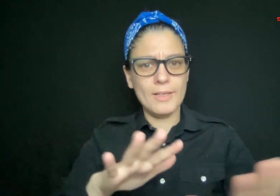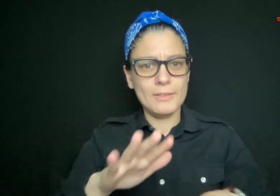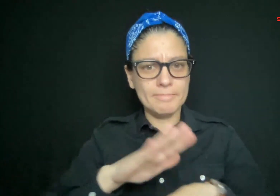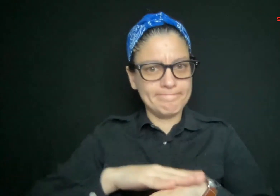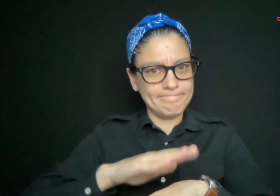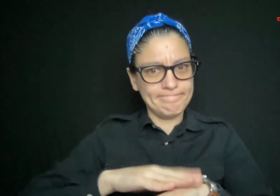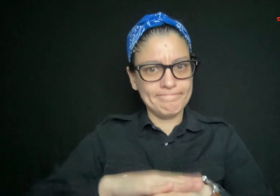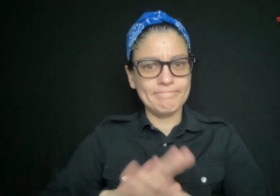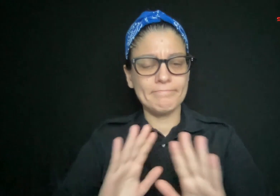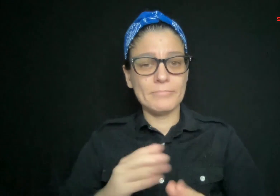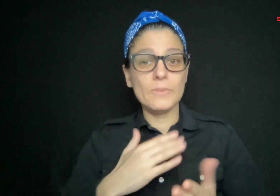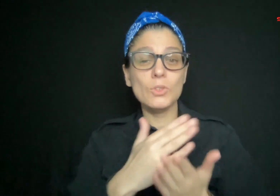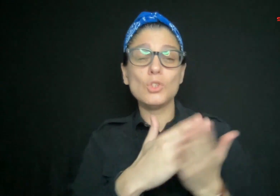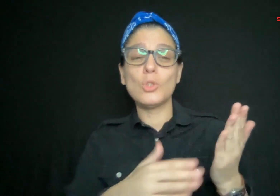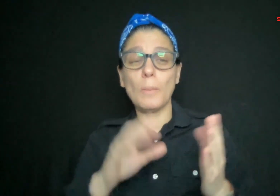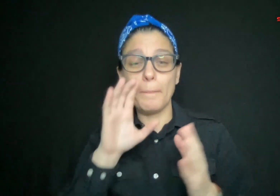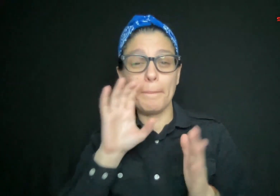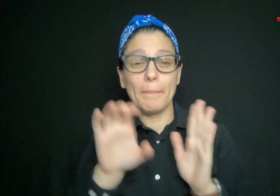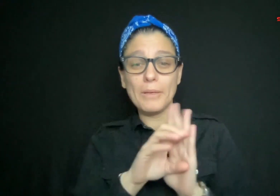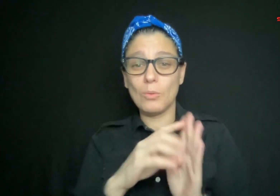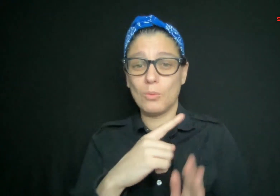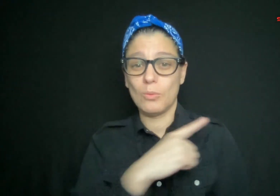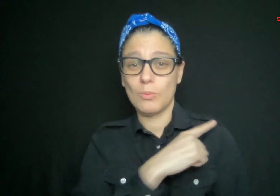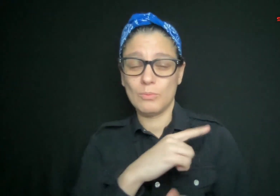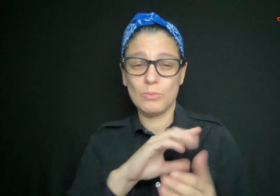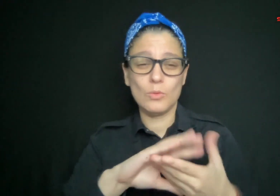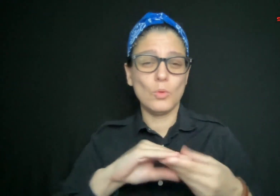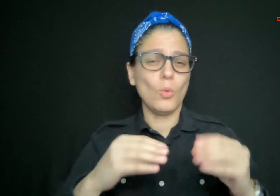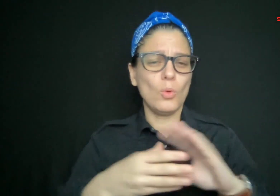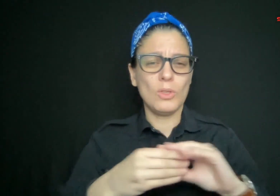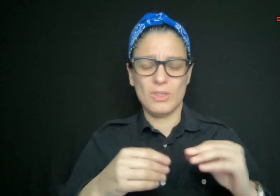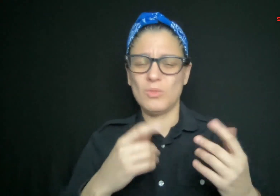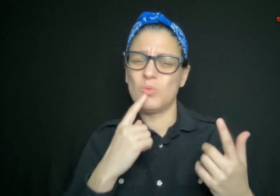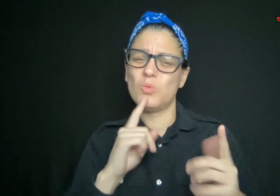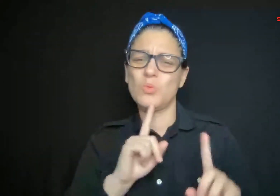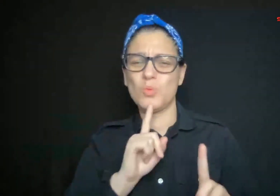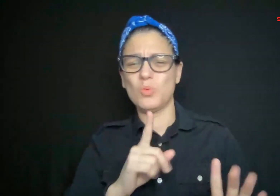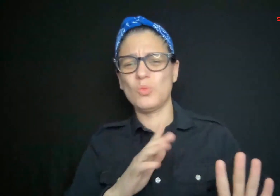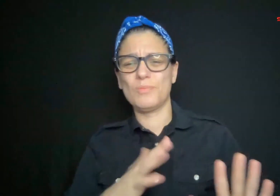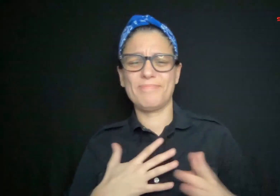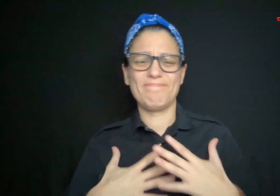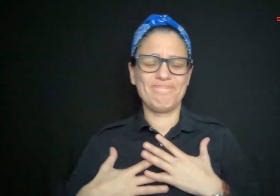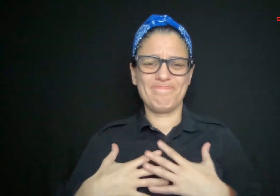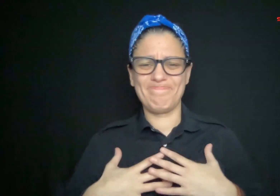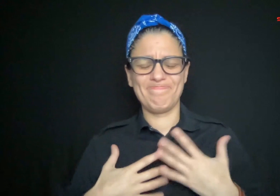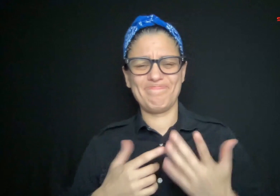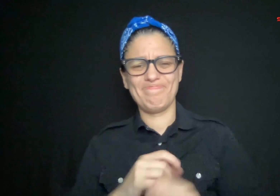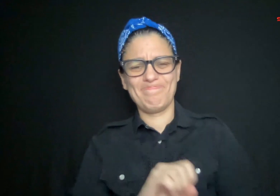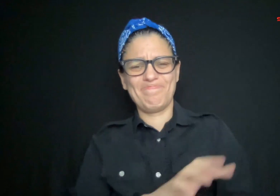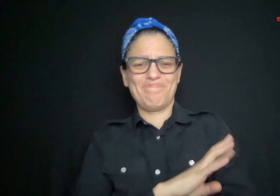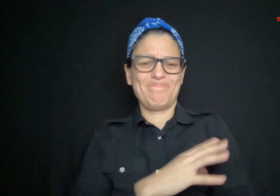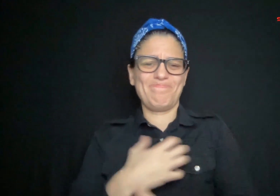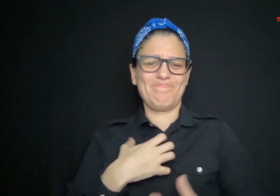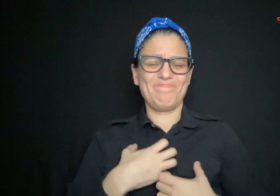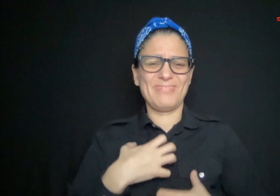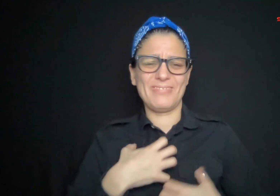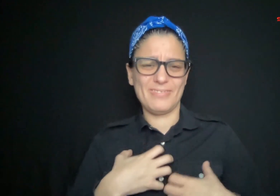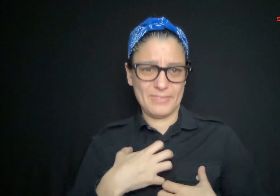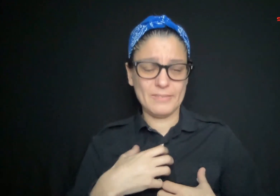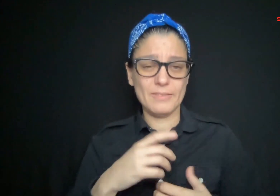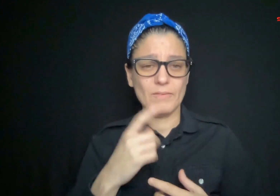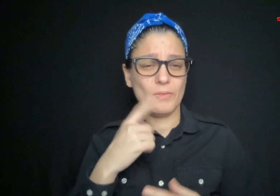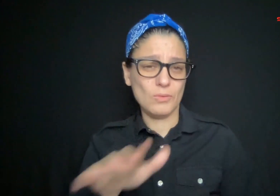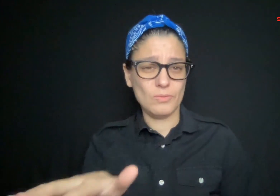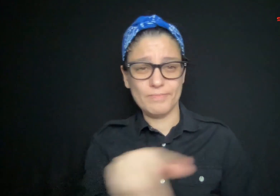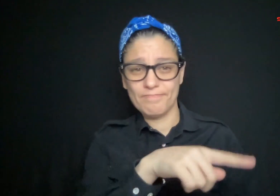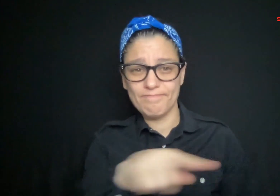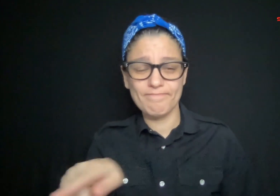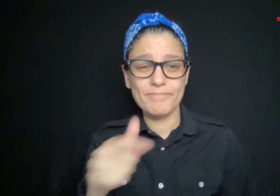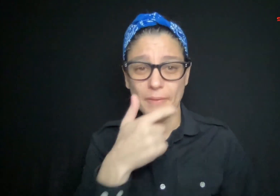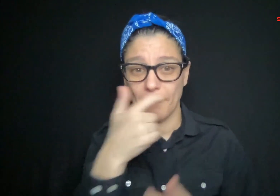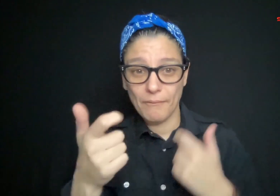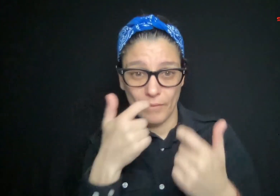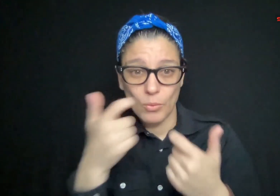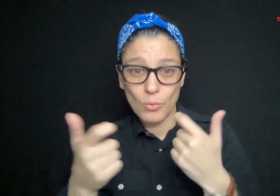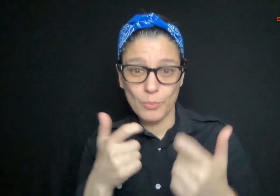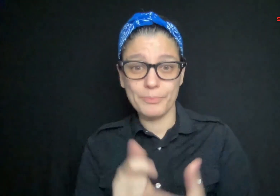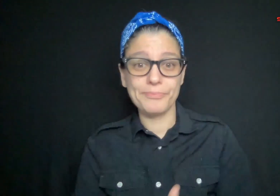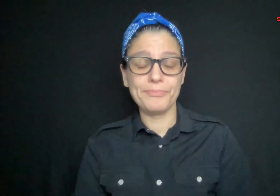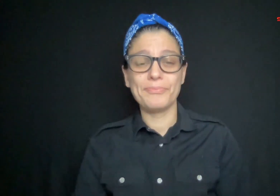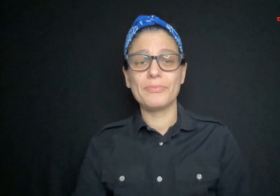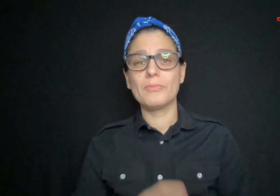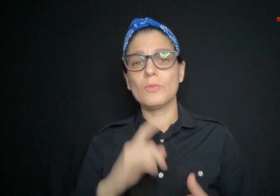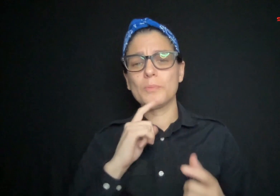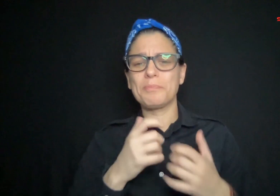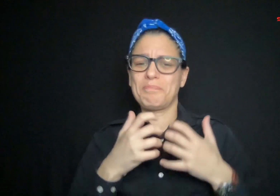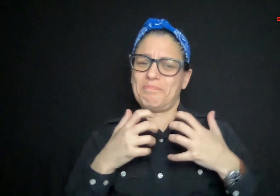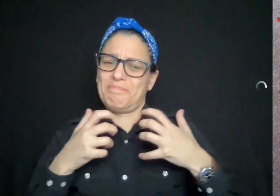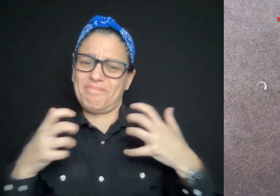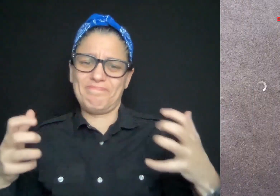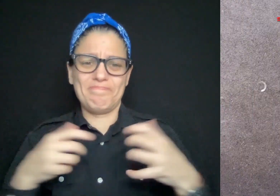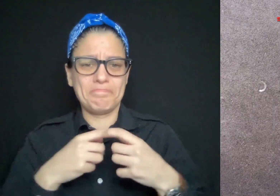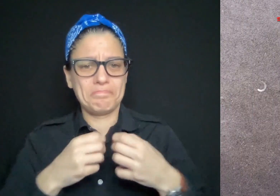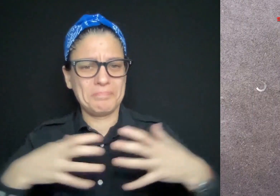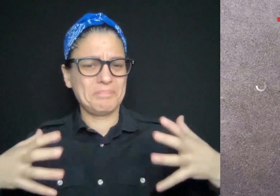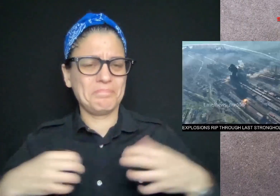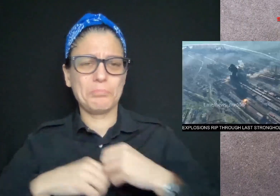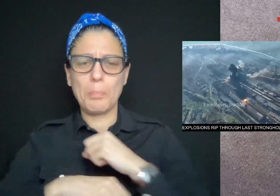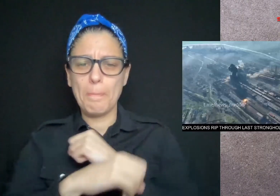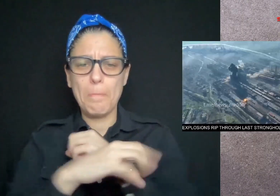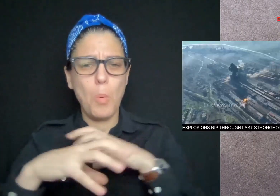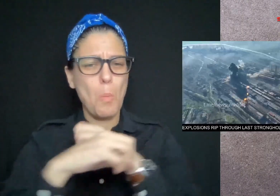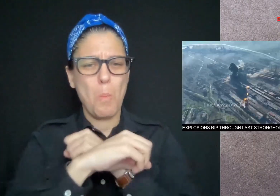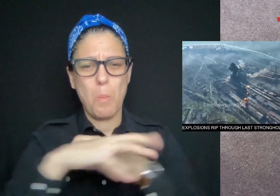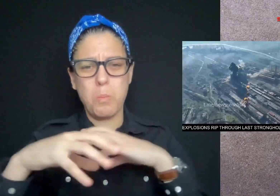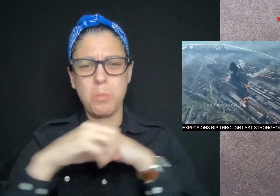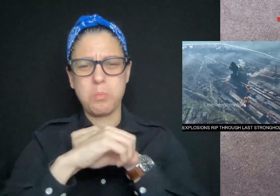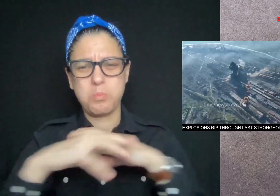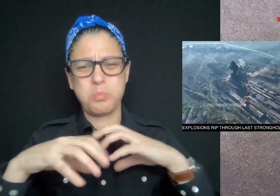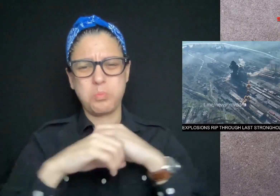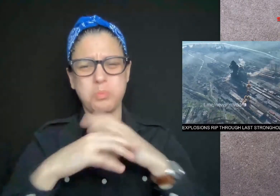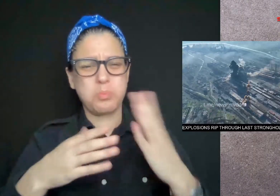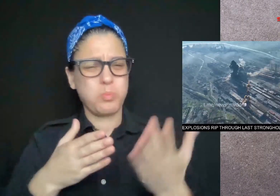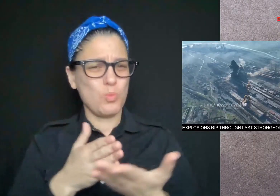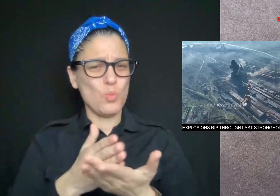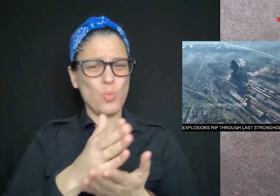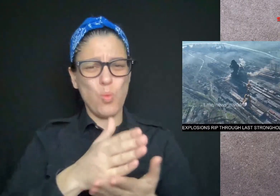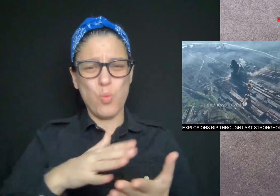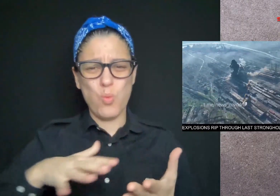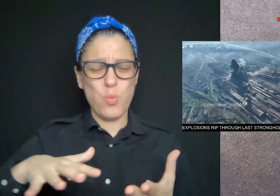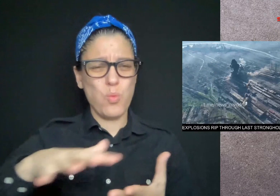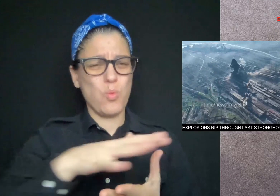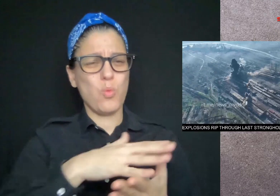you some of the images in this story are graphic and may be disturbing to some viewers massive